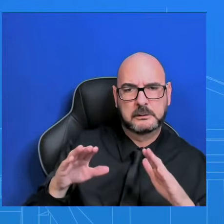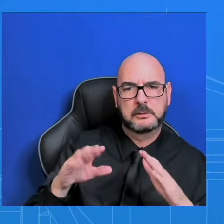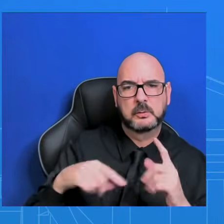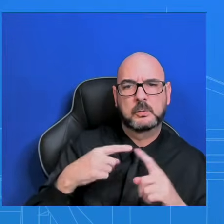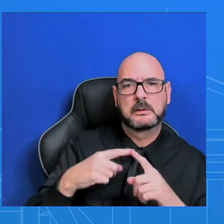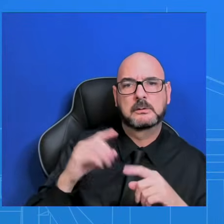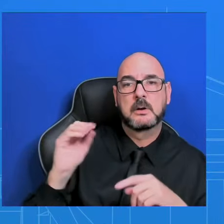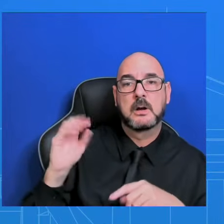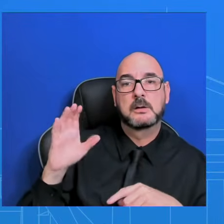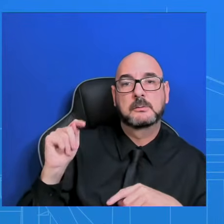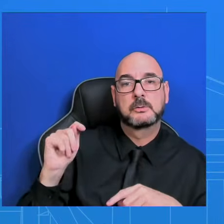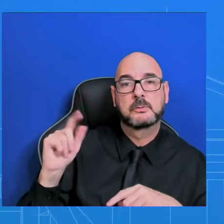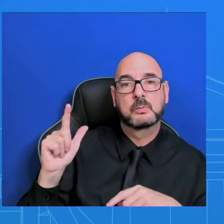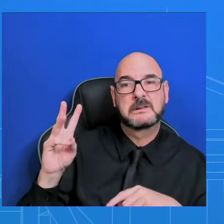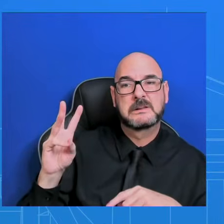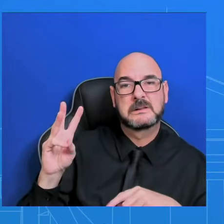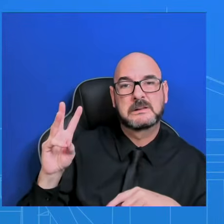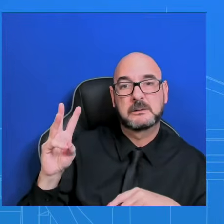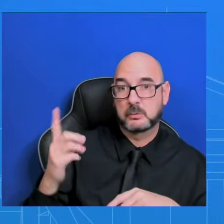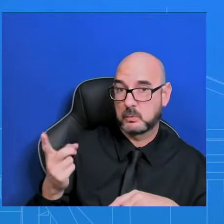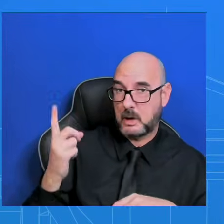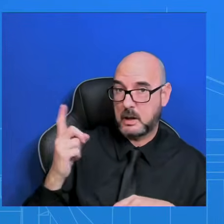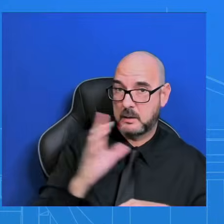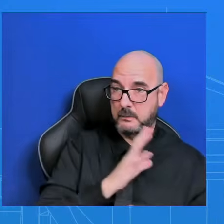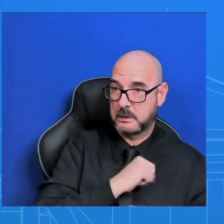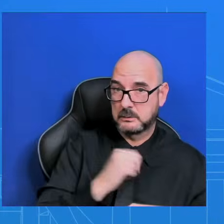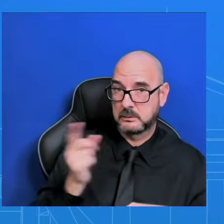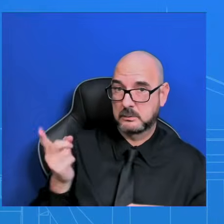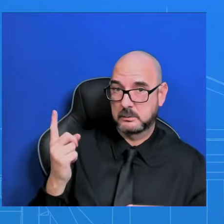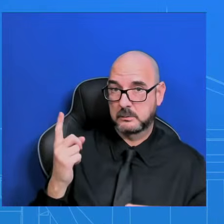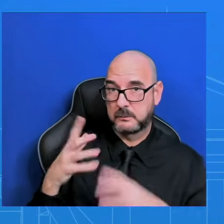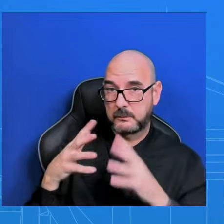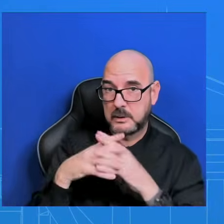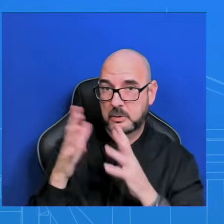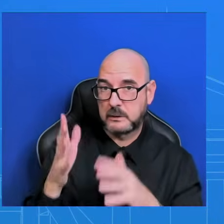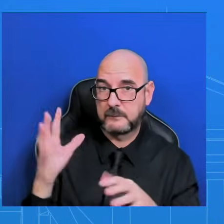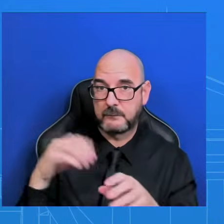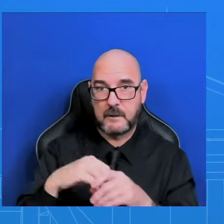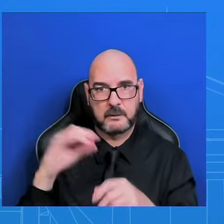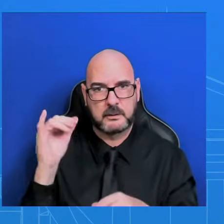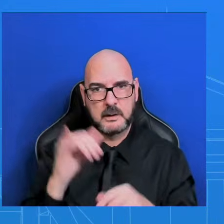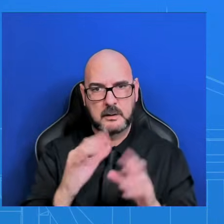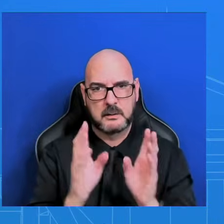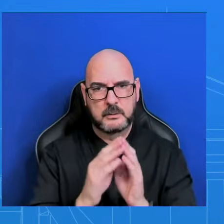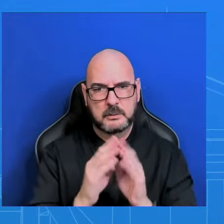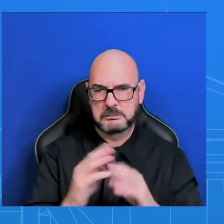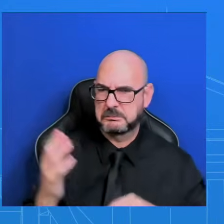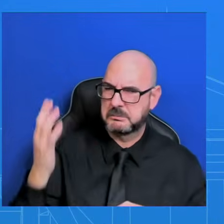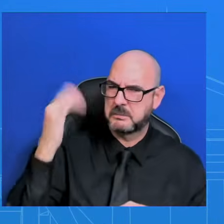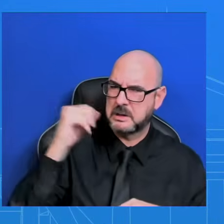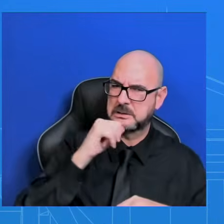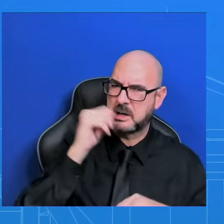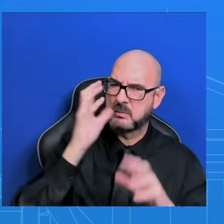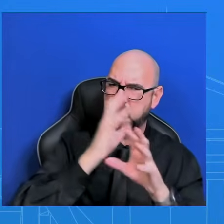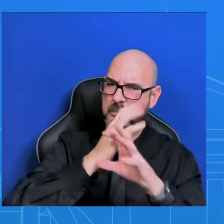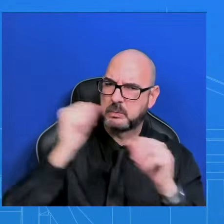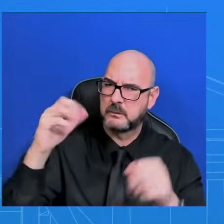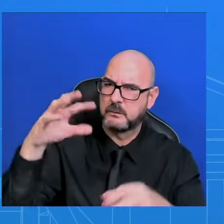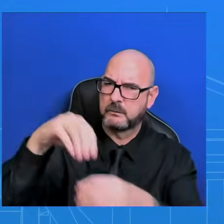who was present for that meeting. Why has the President not met or engaged more directly with Palestinian American leaders in the more than three months since this conflict began?